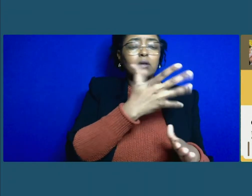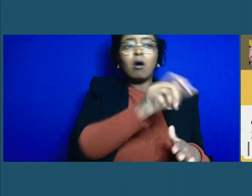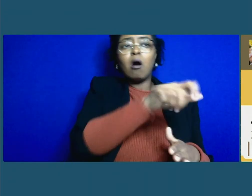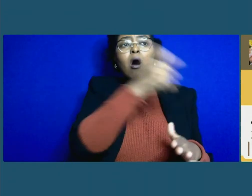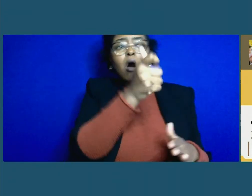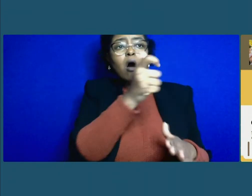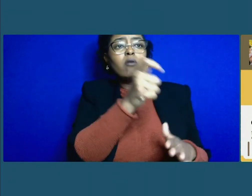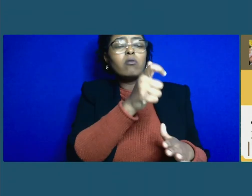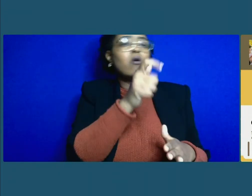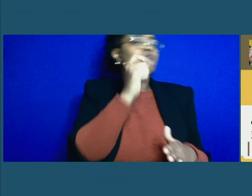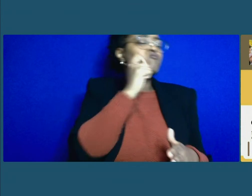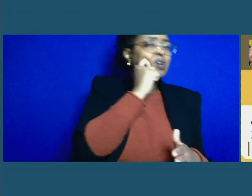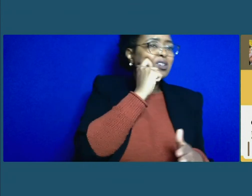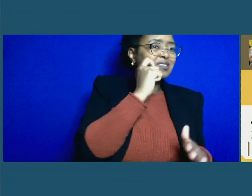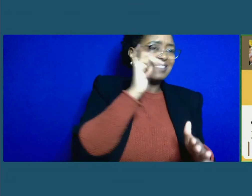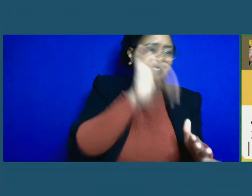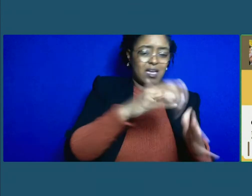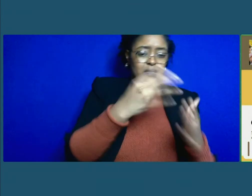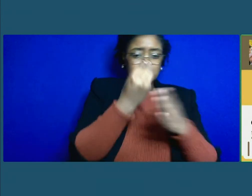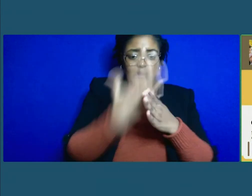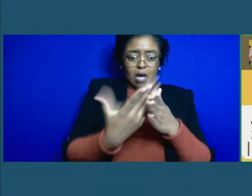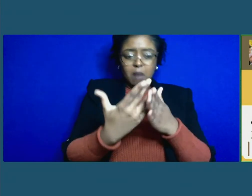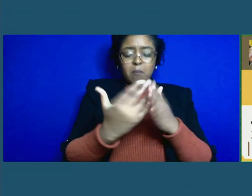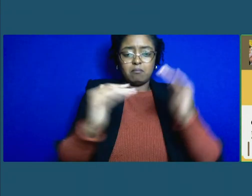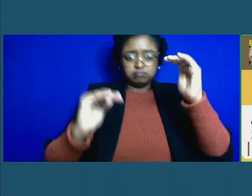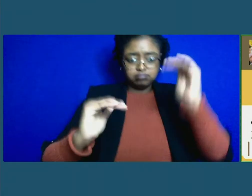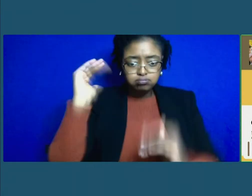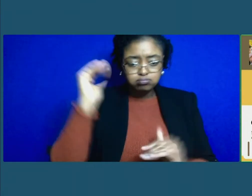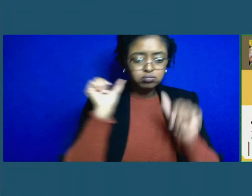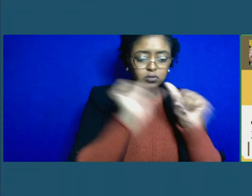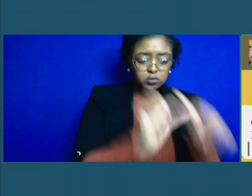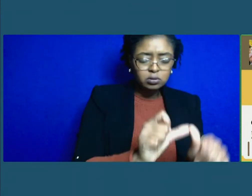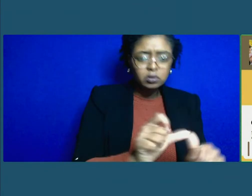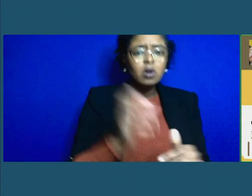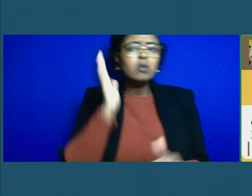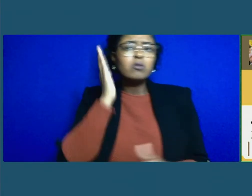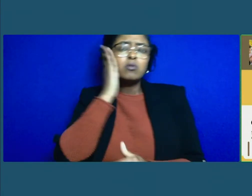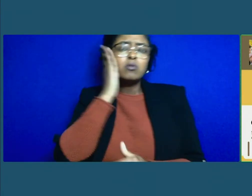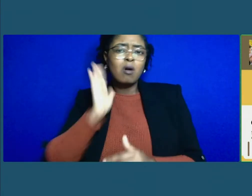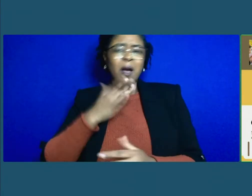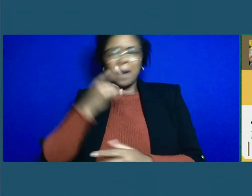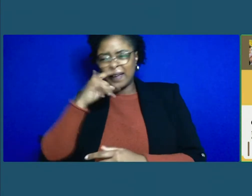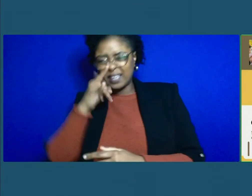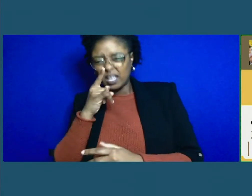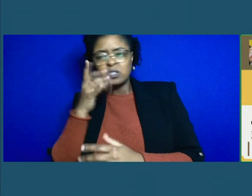counterparts and other races persist, right like we know that